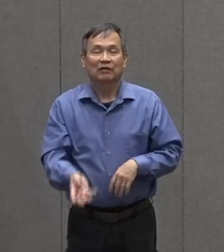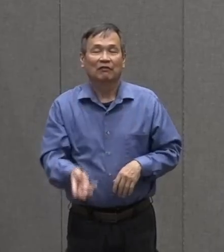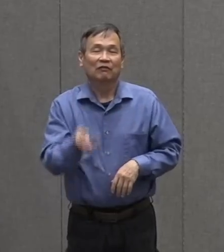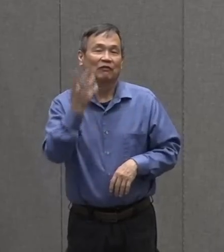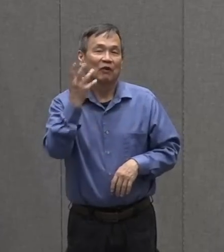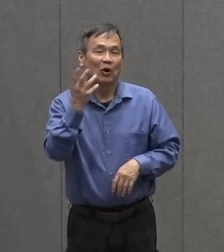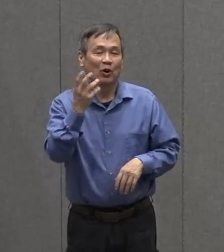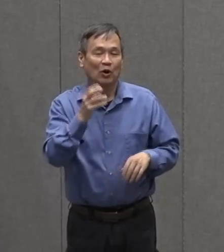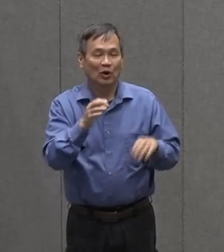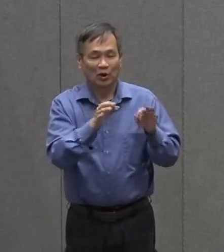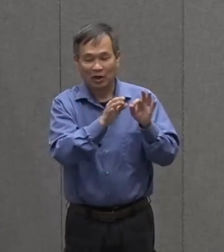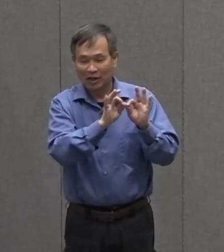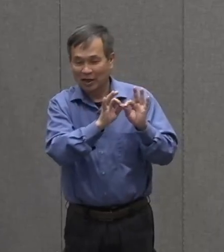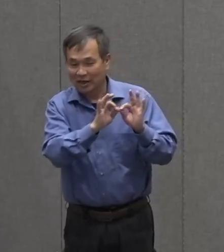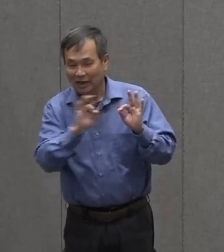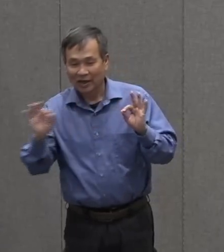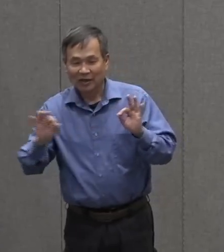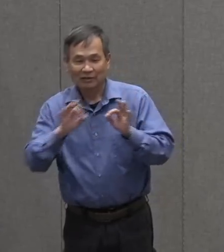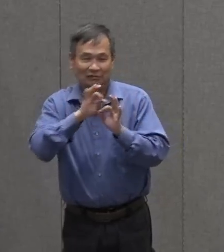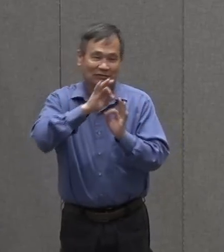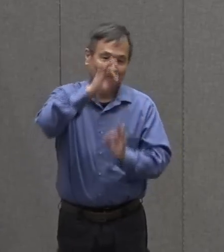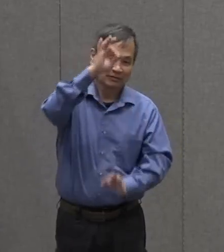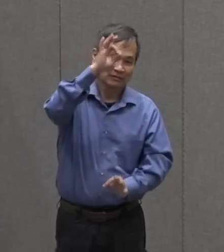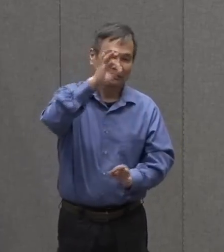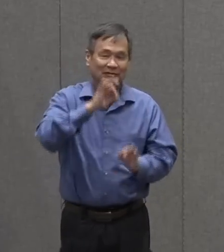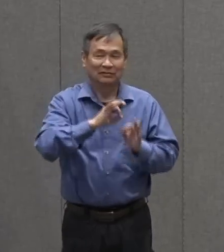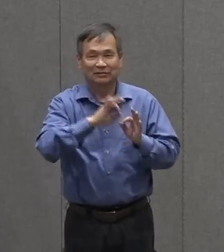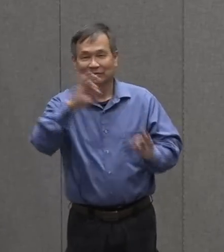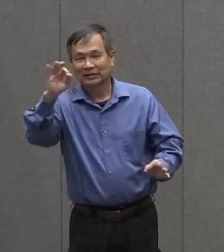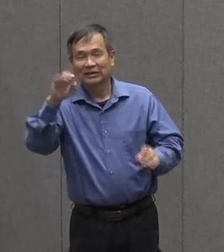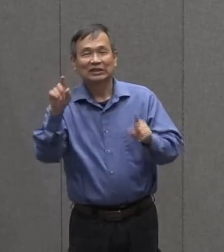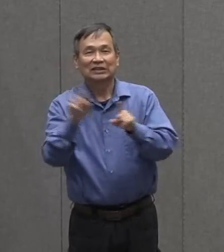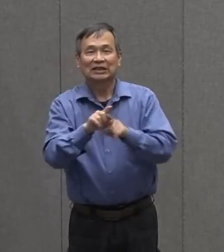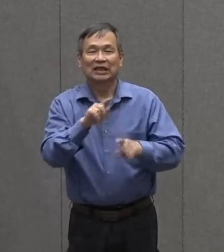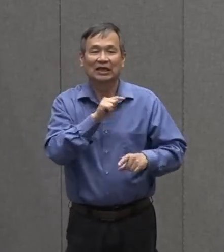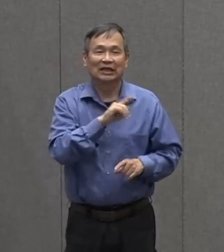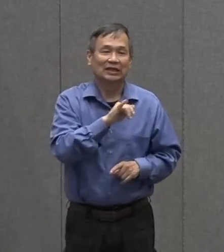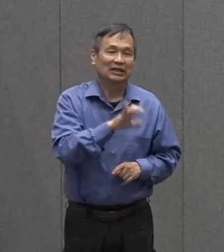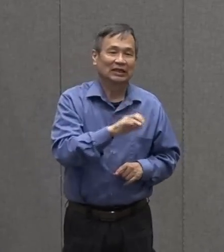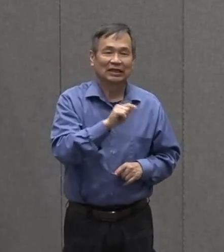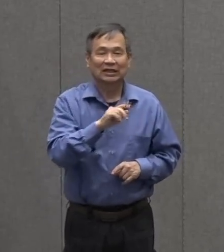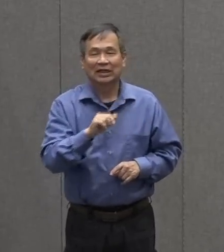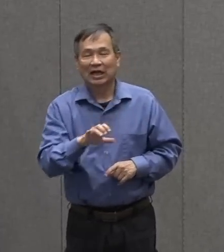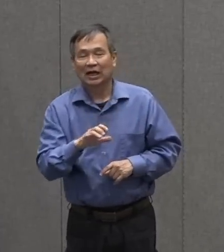just like I was going to say tic tac toe, but it's three in a row. Connect four.